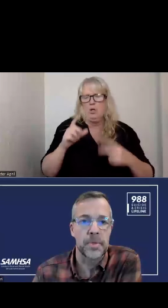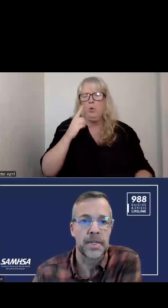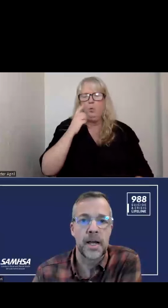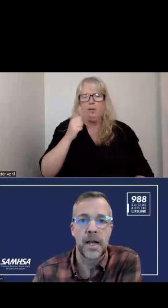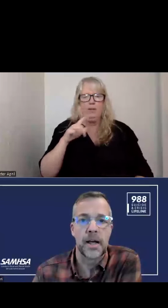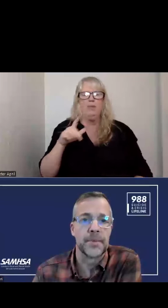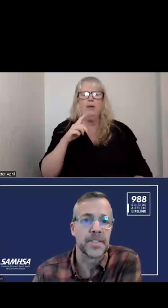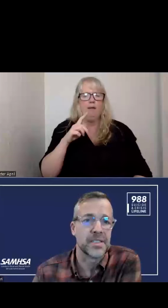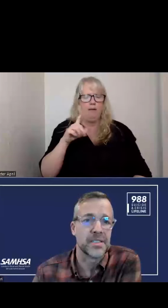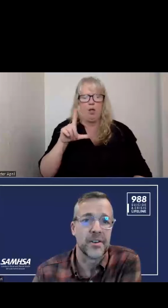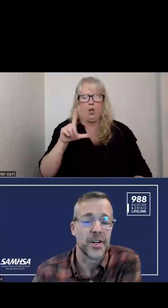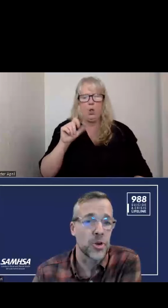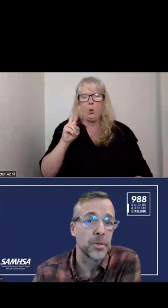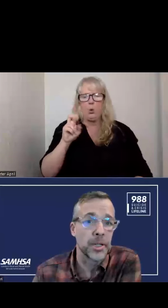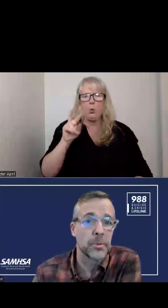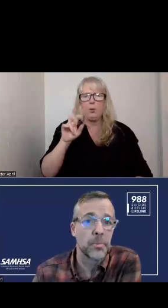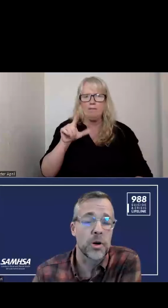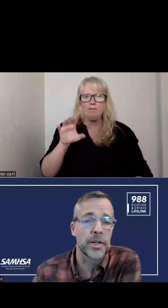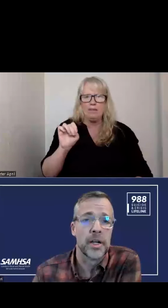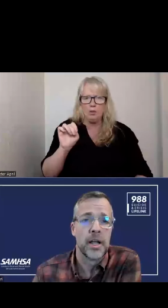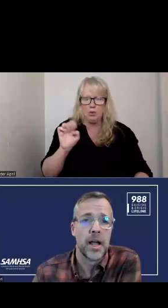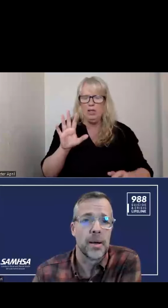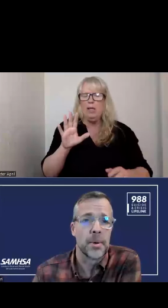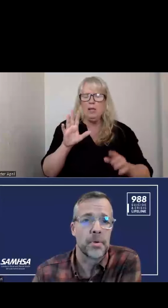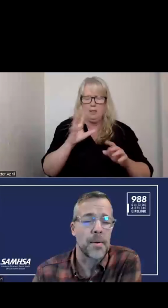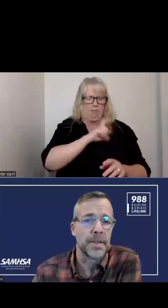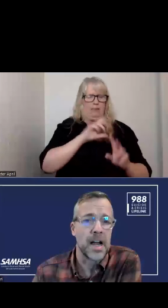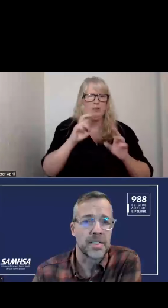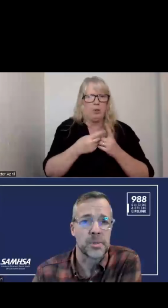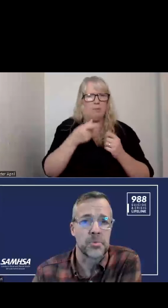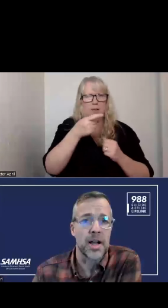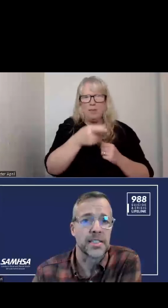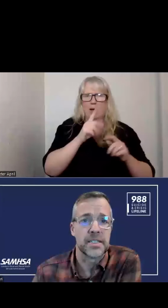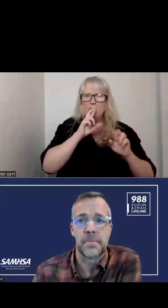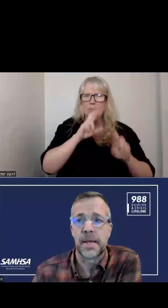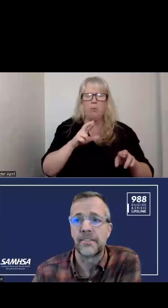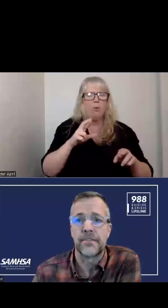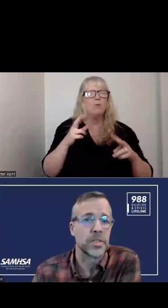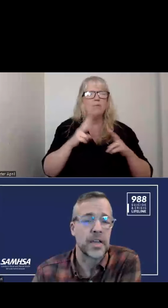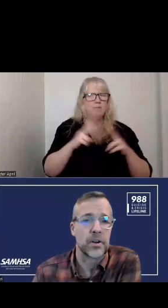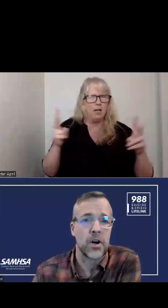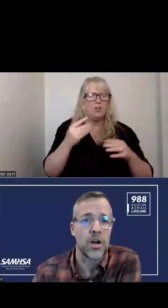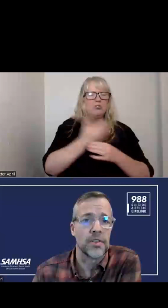THIS IS TROUBLING, BUT NOT SURPRISING TO THE FOLKS ON THE CALL